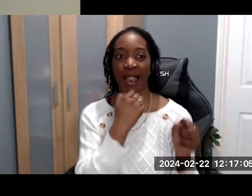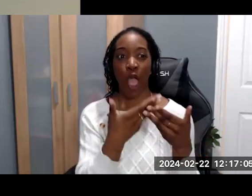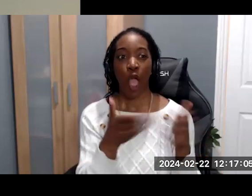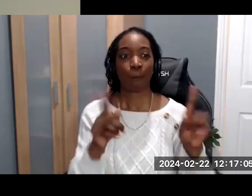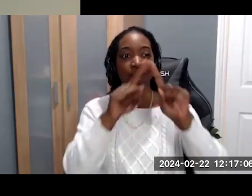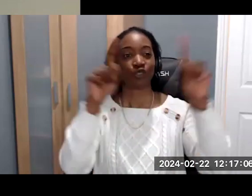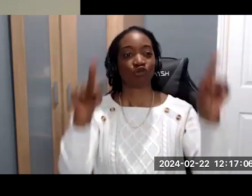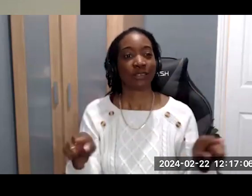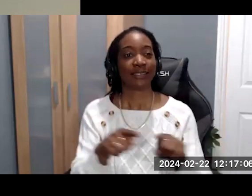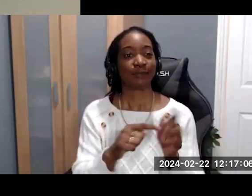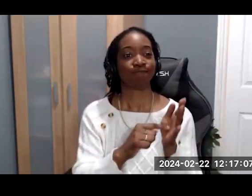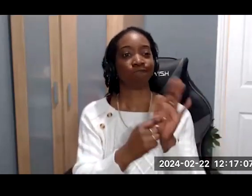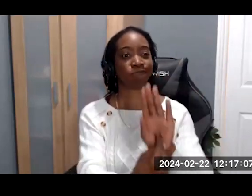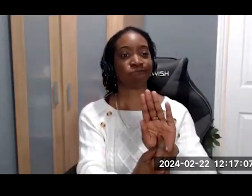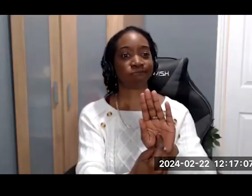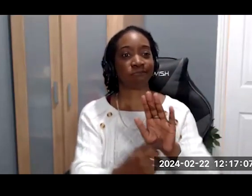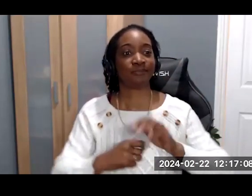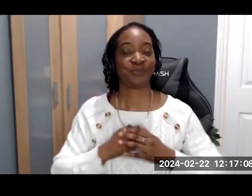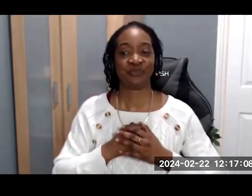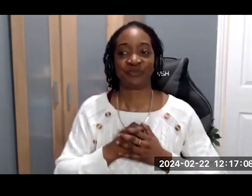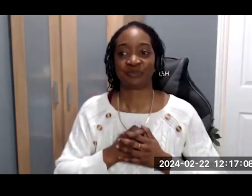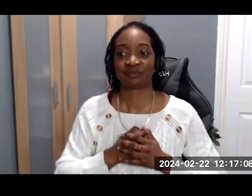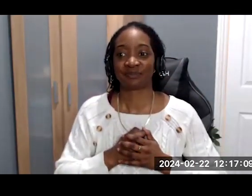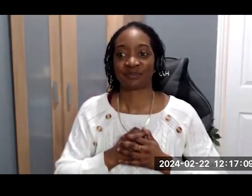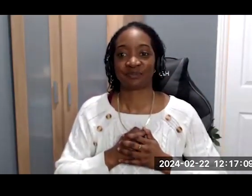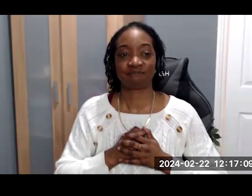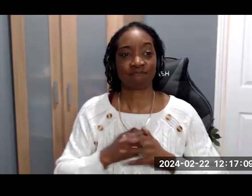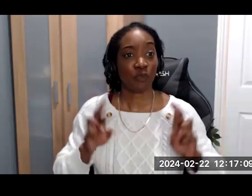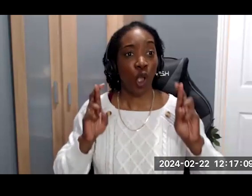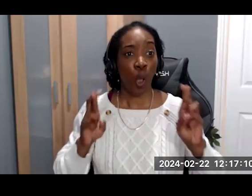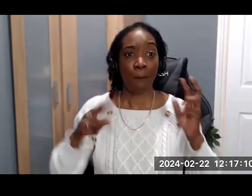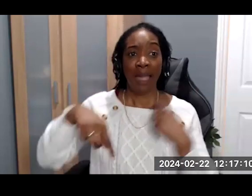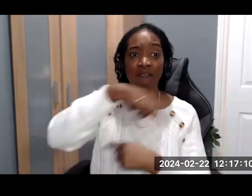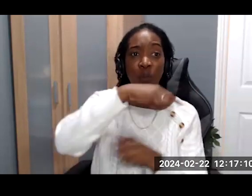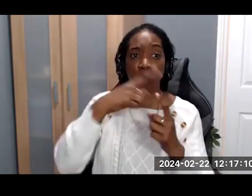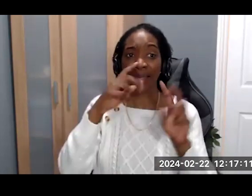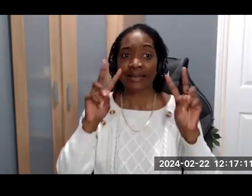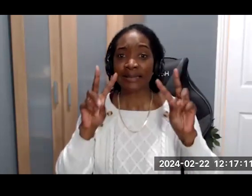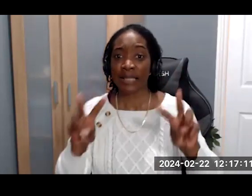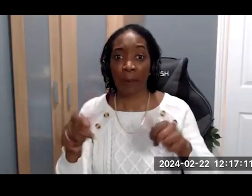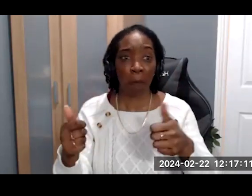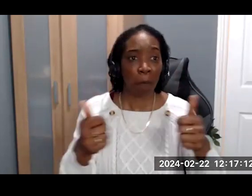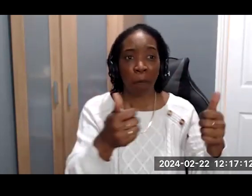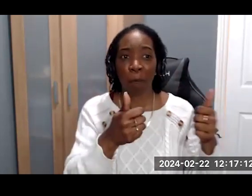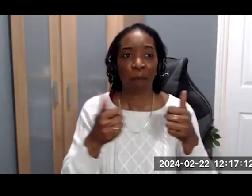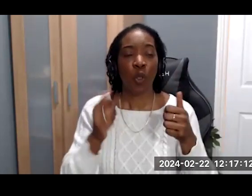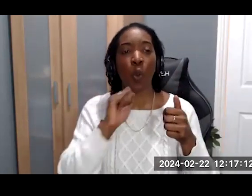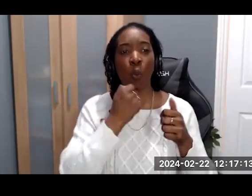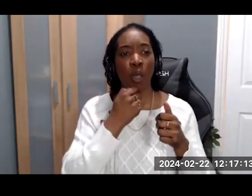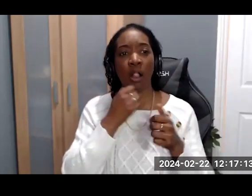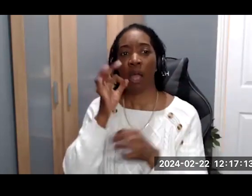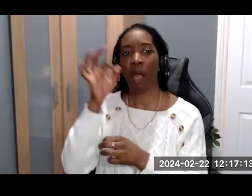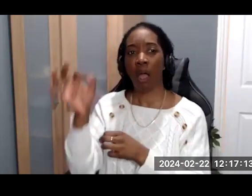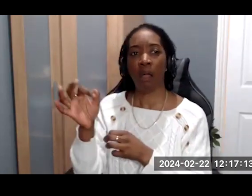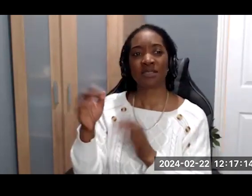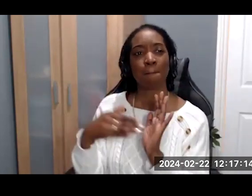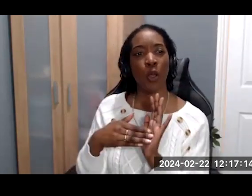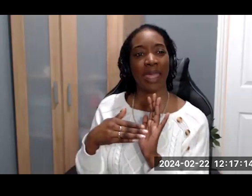screen I hope everyone can now see that um and we'll ask Monique to again include